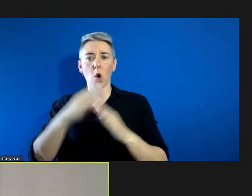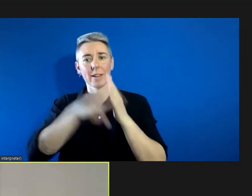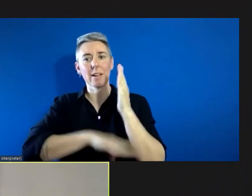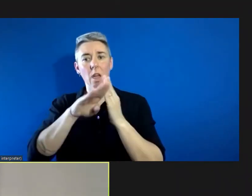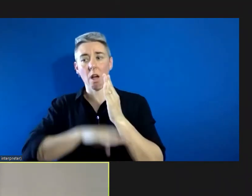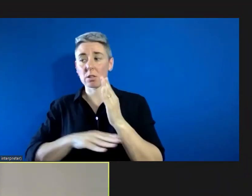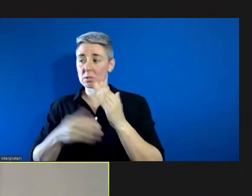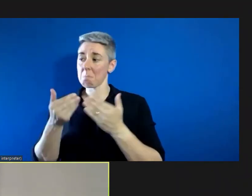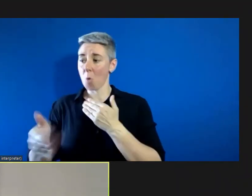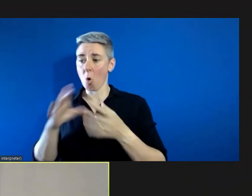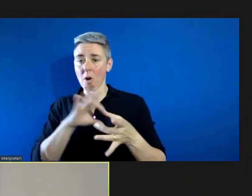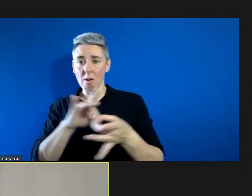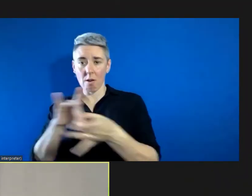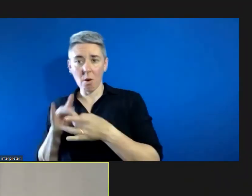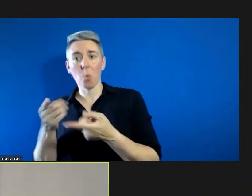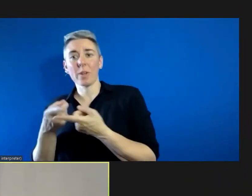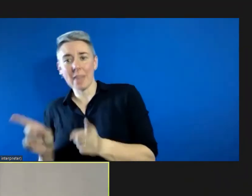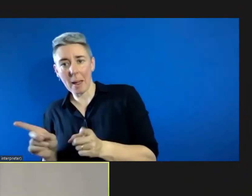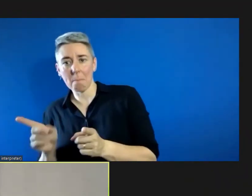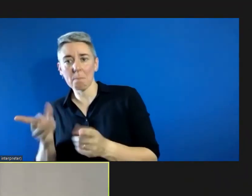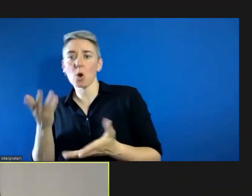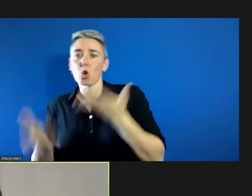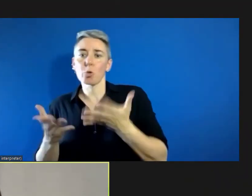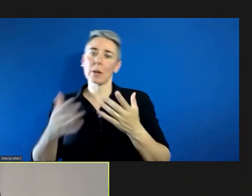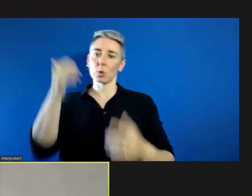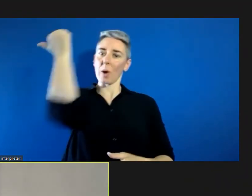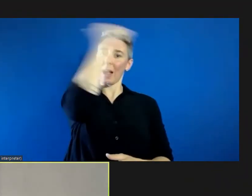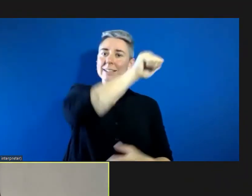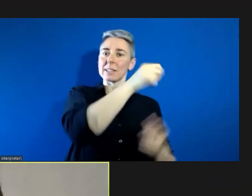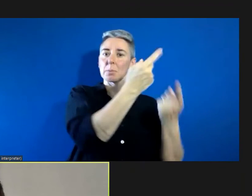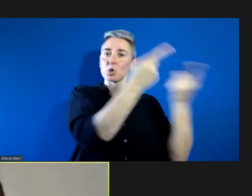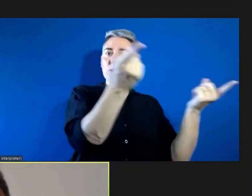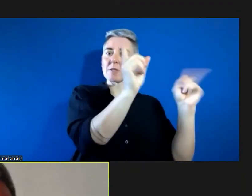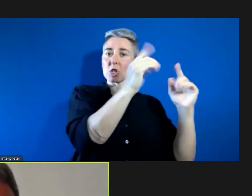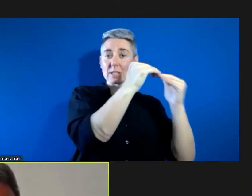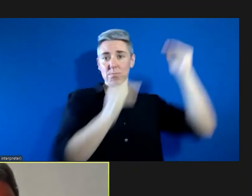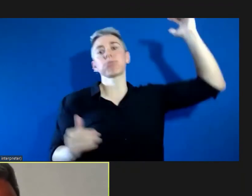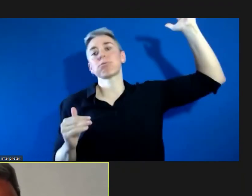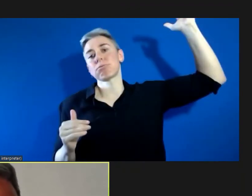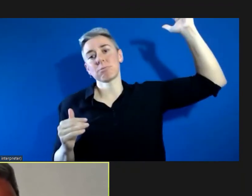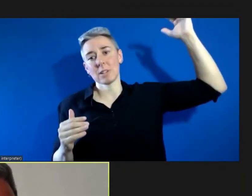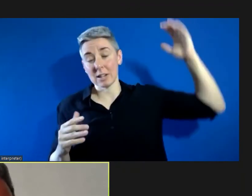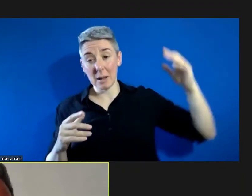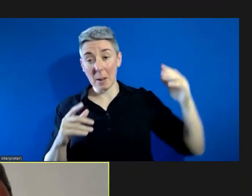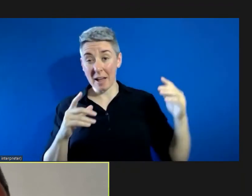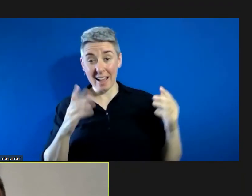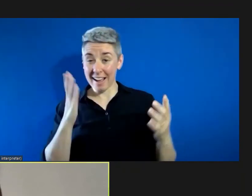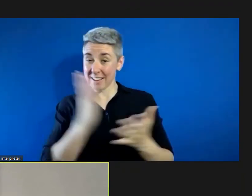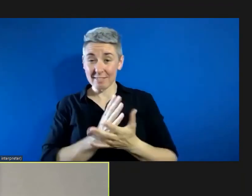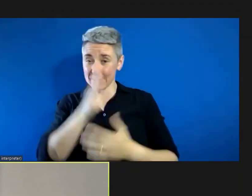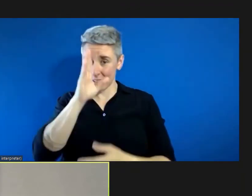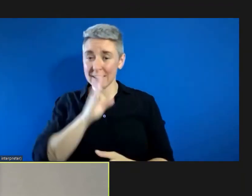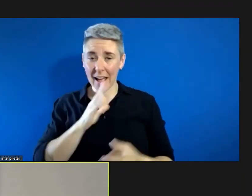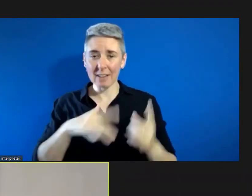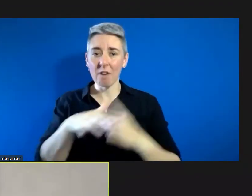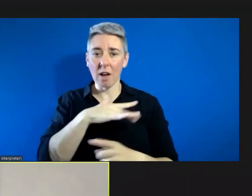of the academics at the university. As I say, I still, it's a sad indictment, but I still feel